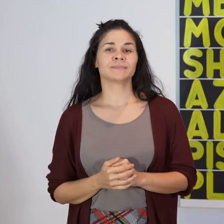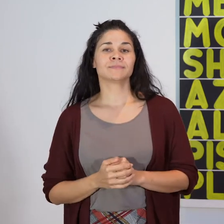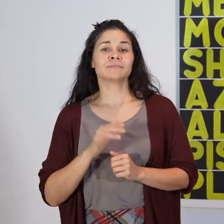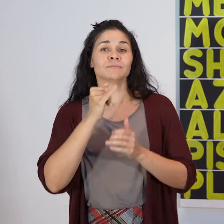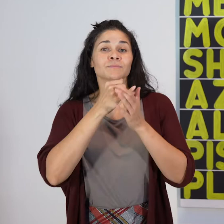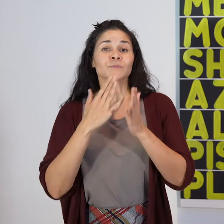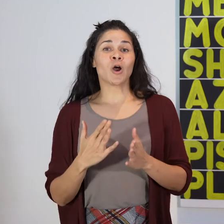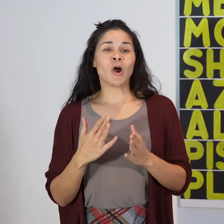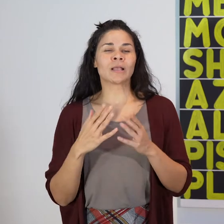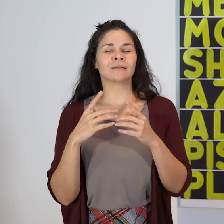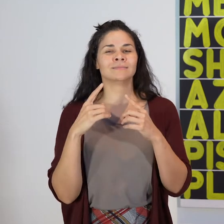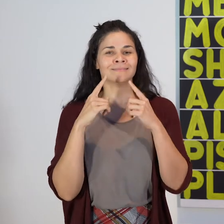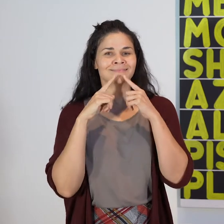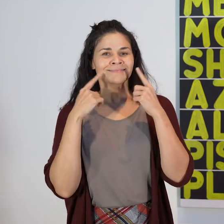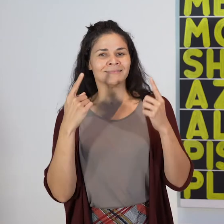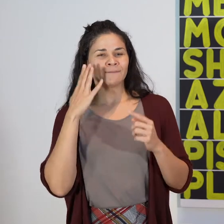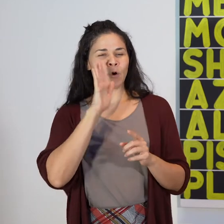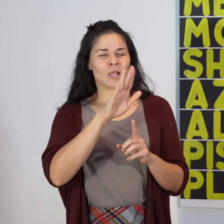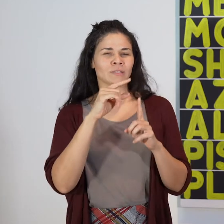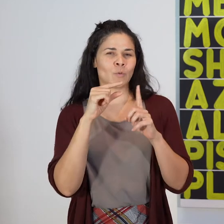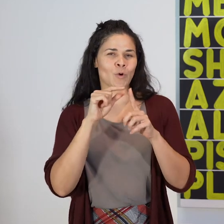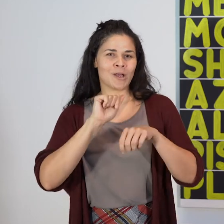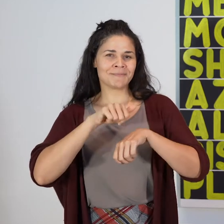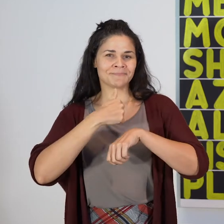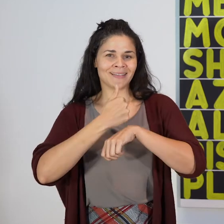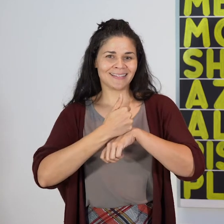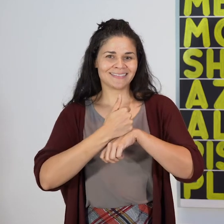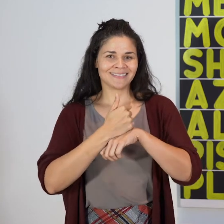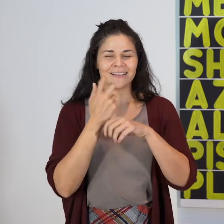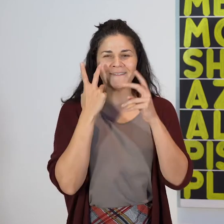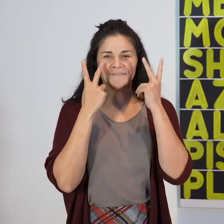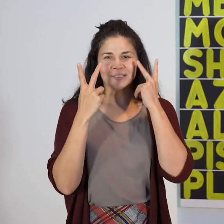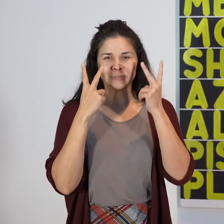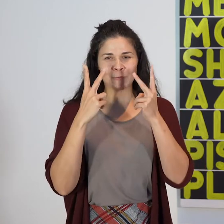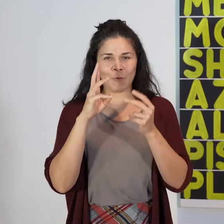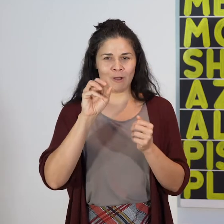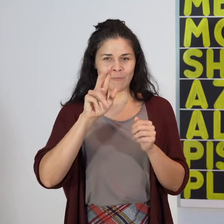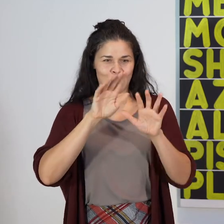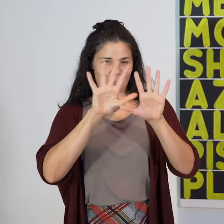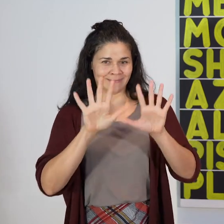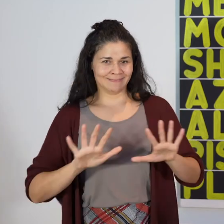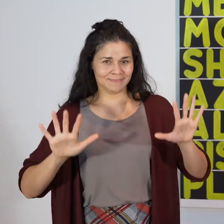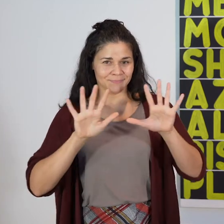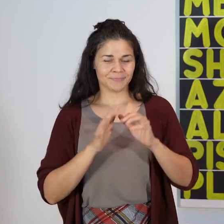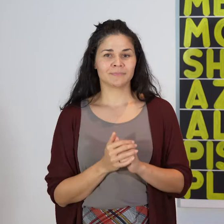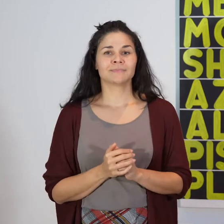Bochner is well-known for his word-based visual work.